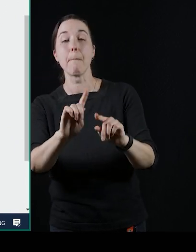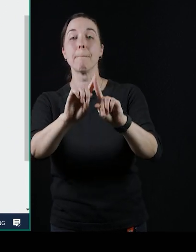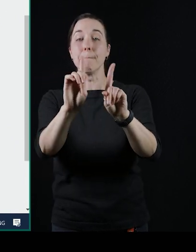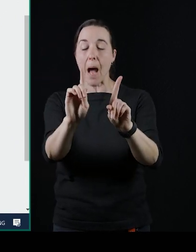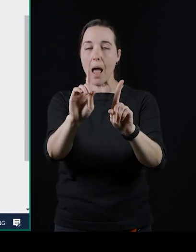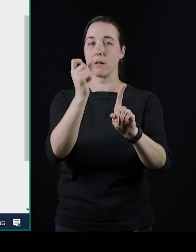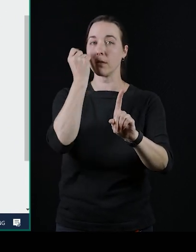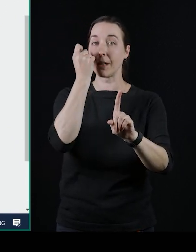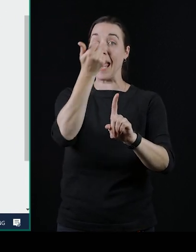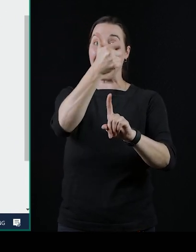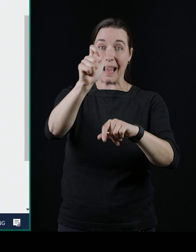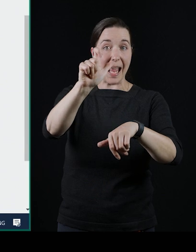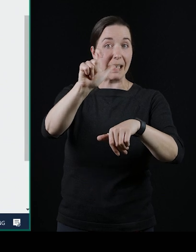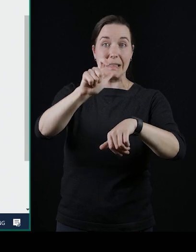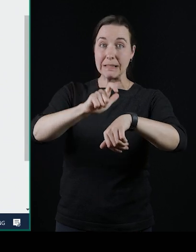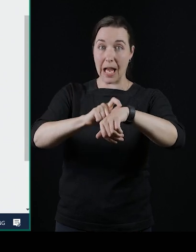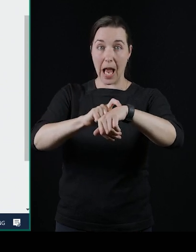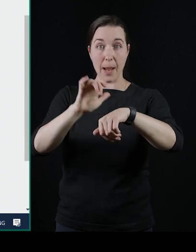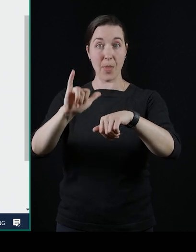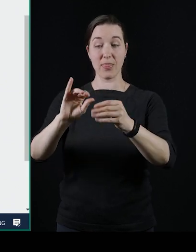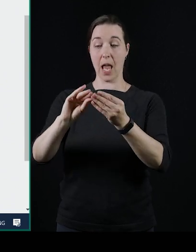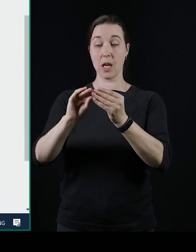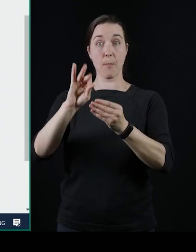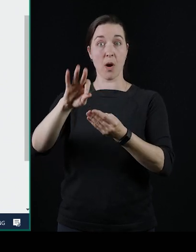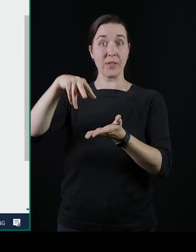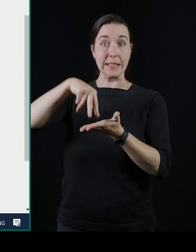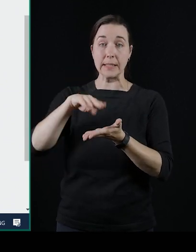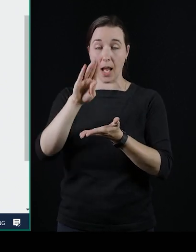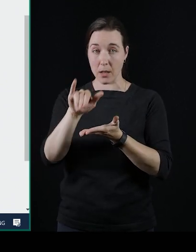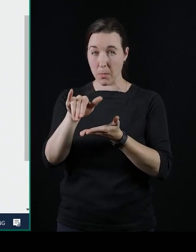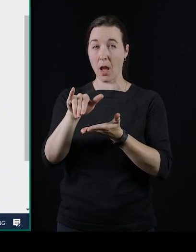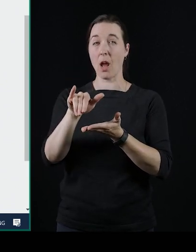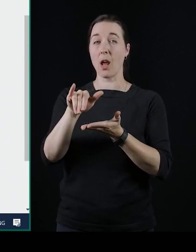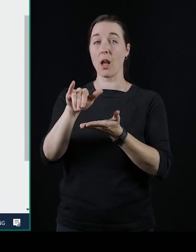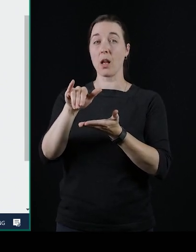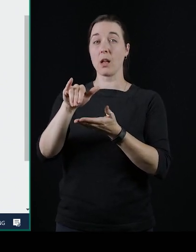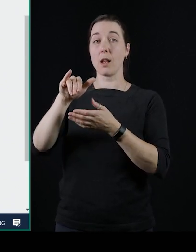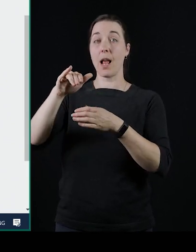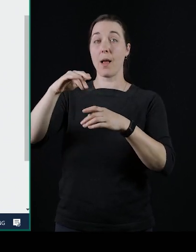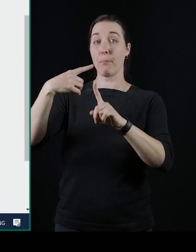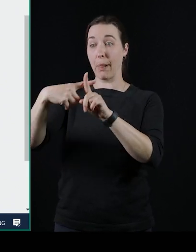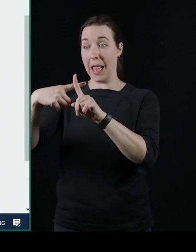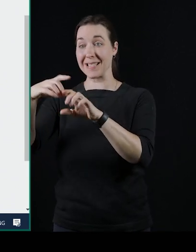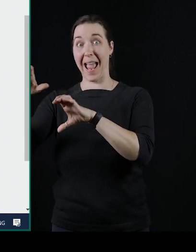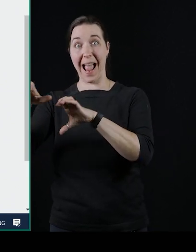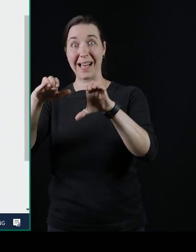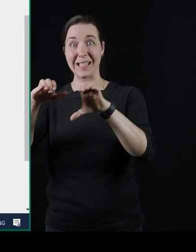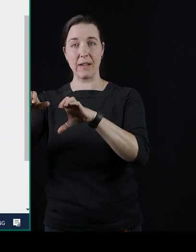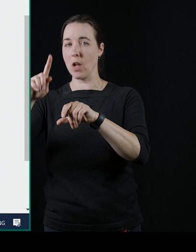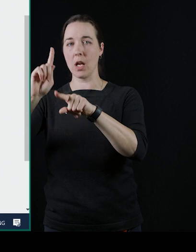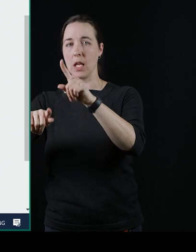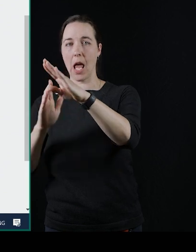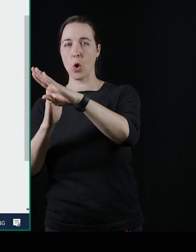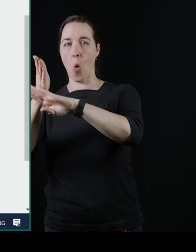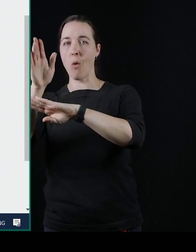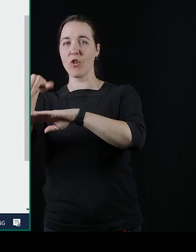at any given point in time, the number of standby plus active will never be more than the max, right?